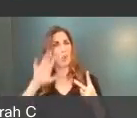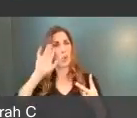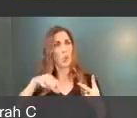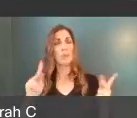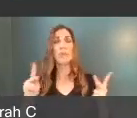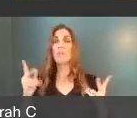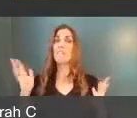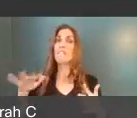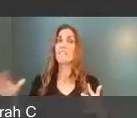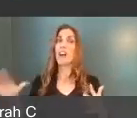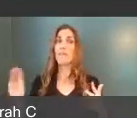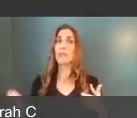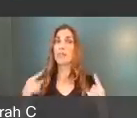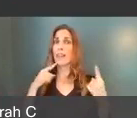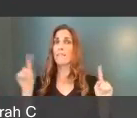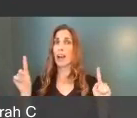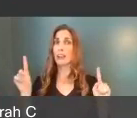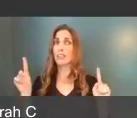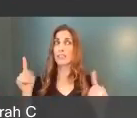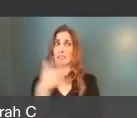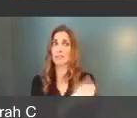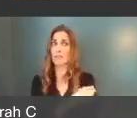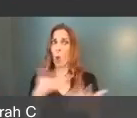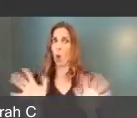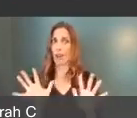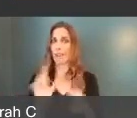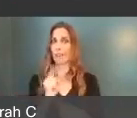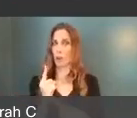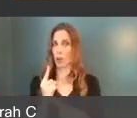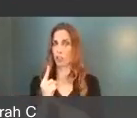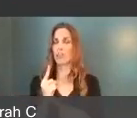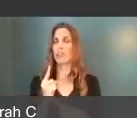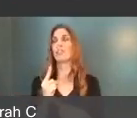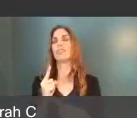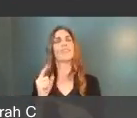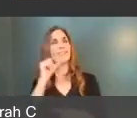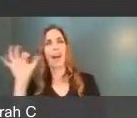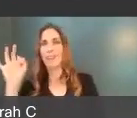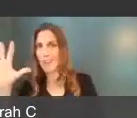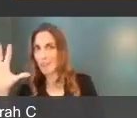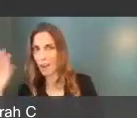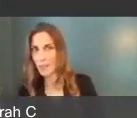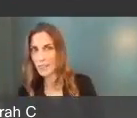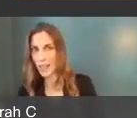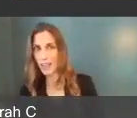effective vaccine, not a 95% effective vaccine for the time period that they're waiting.